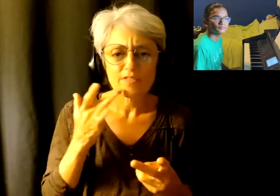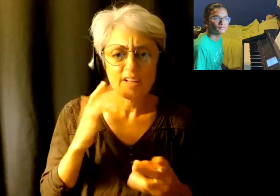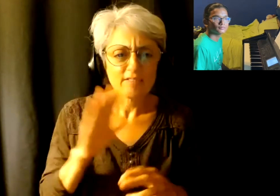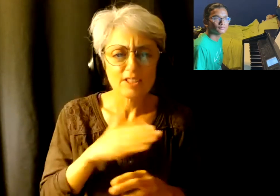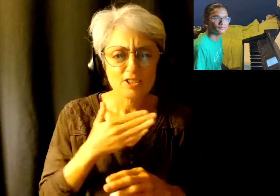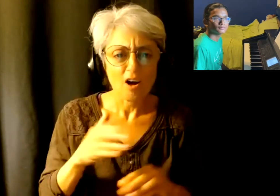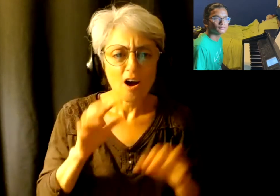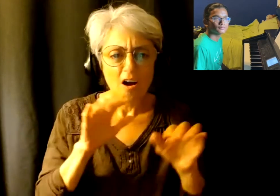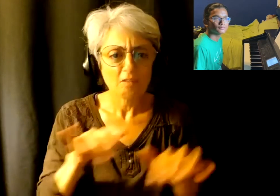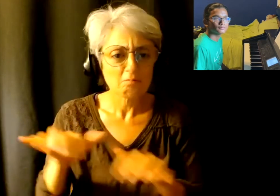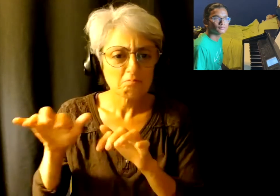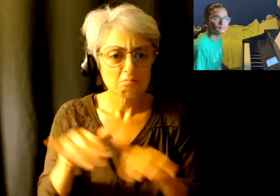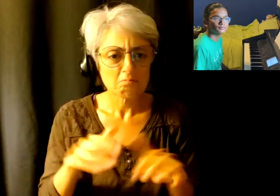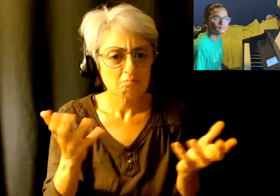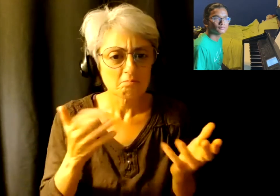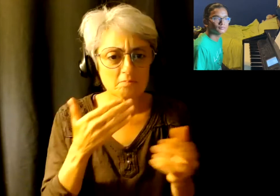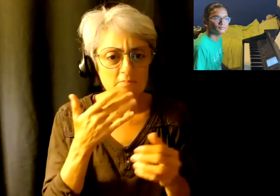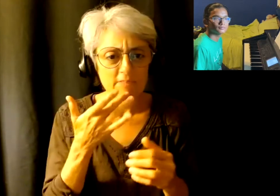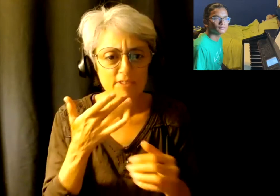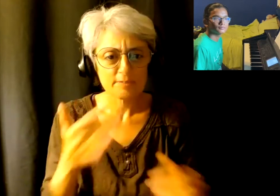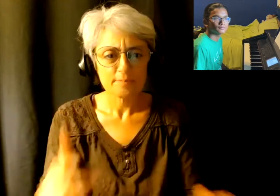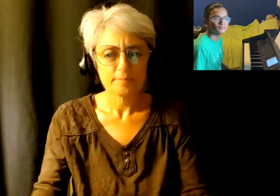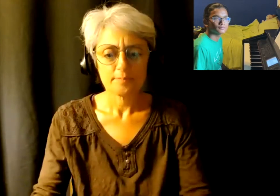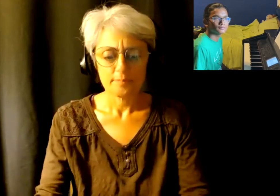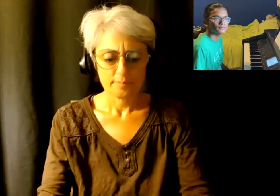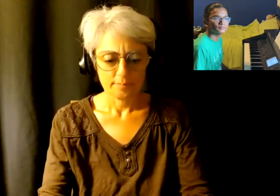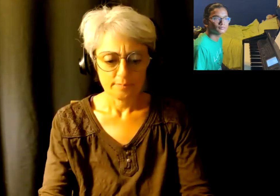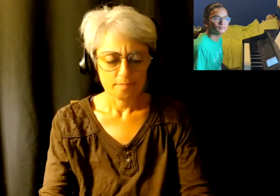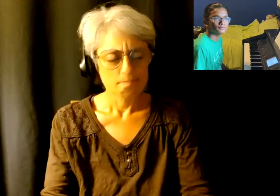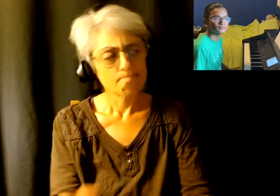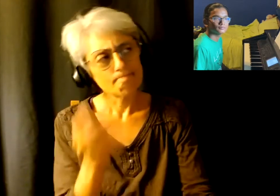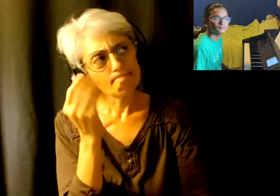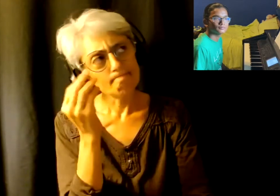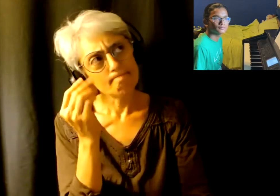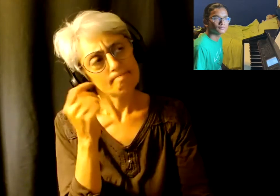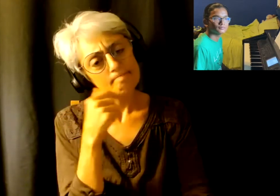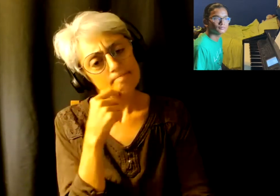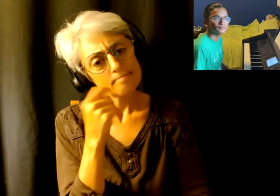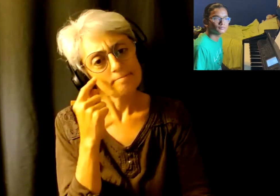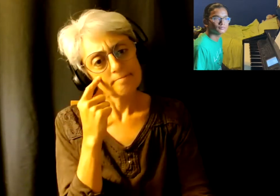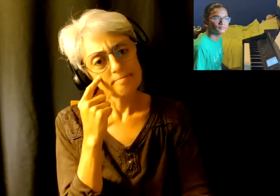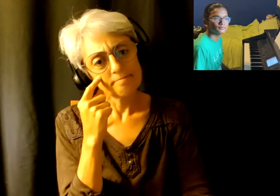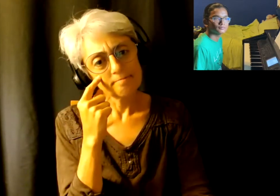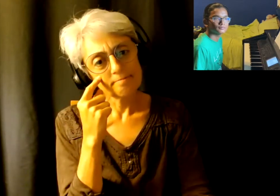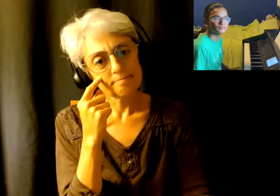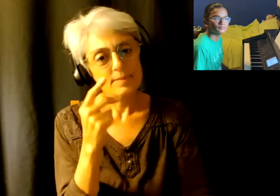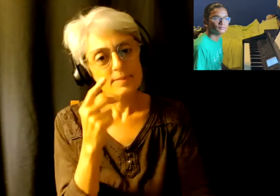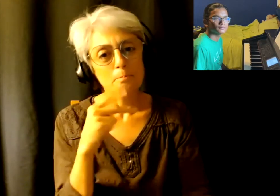Sid: Ummmm. I think it's the Pink Panther.